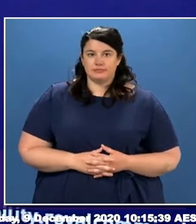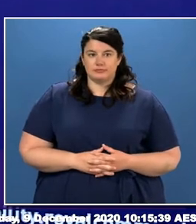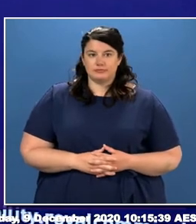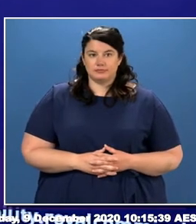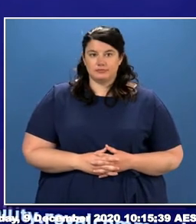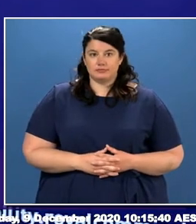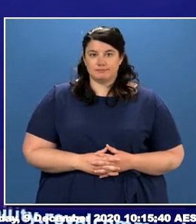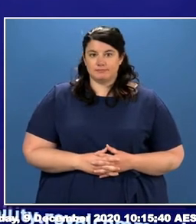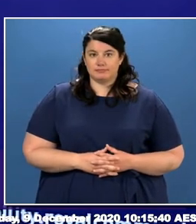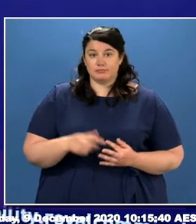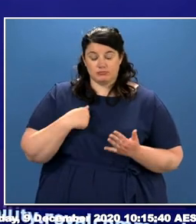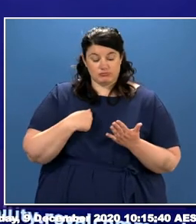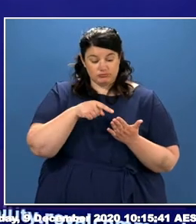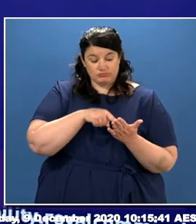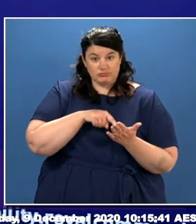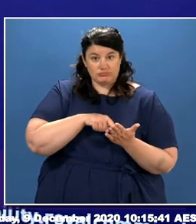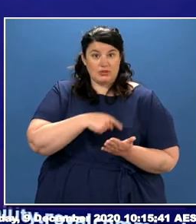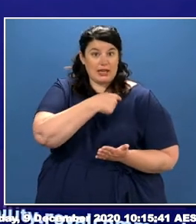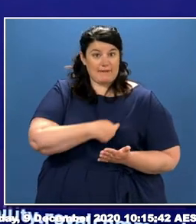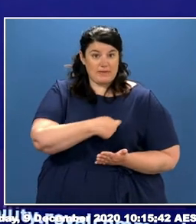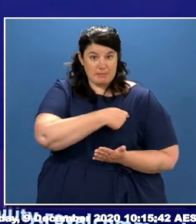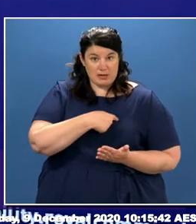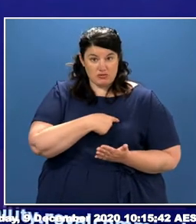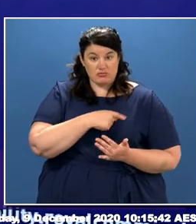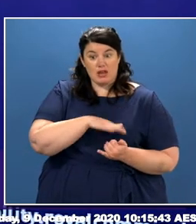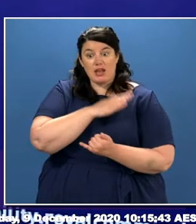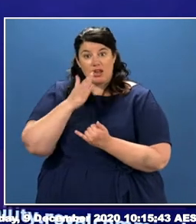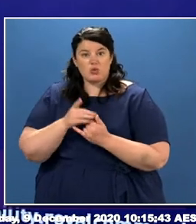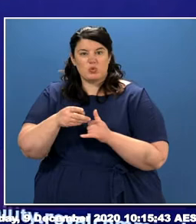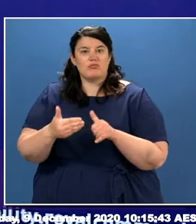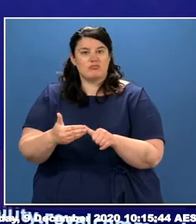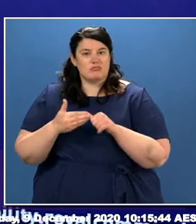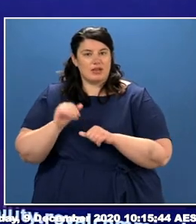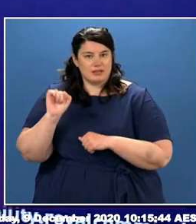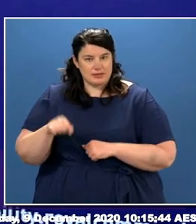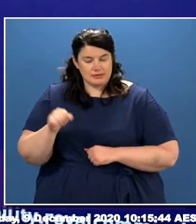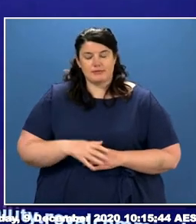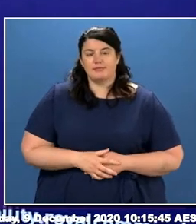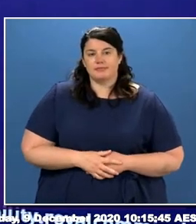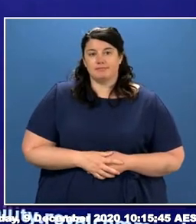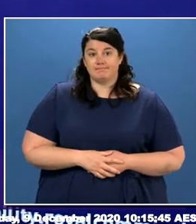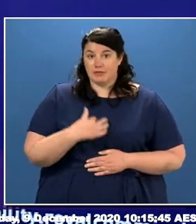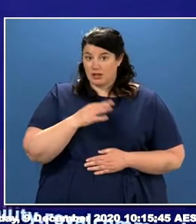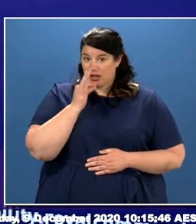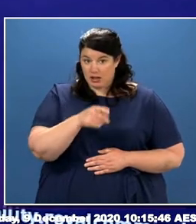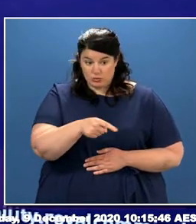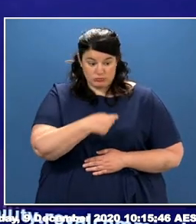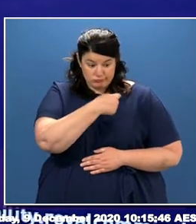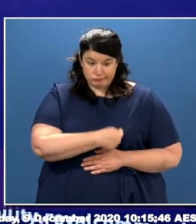I will read you the affirmation. At the end please say 'yes' or I do. Do you solemnly and sincerely declare and affirm